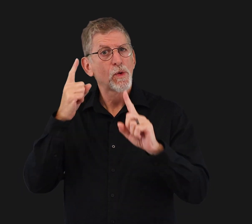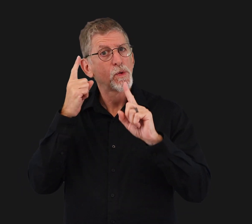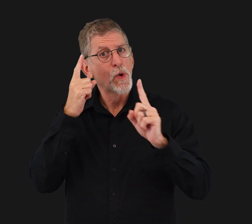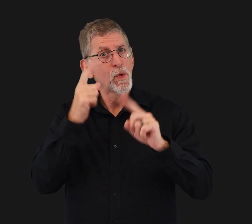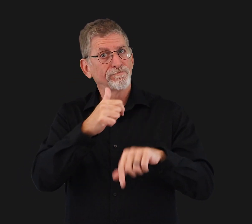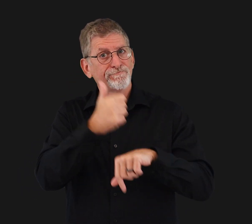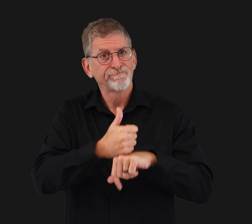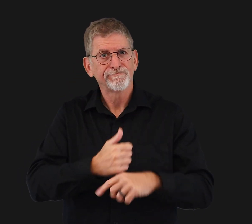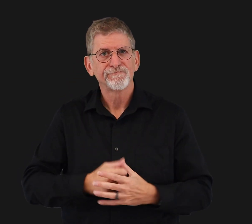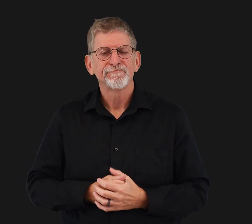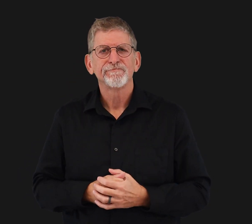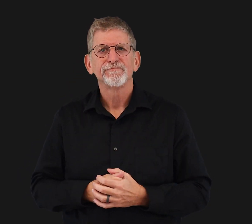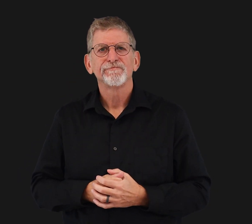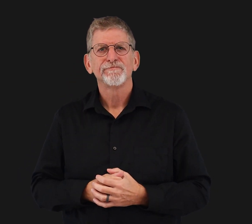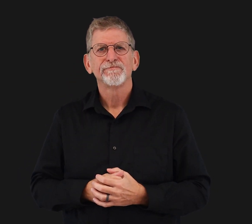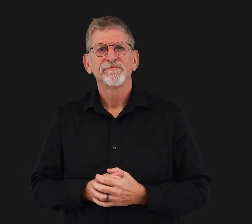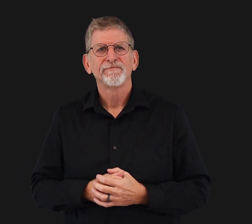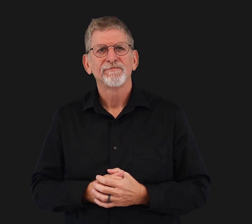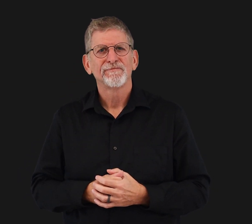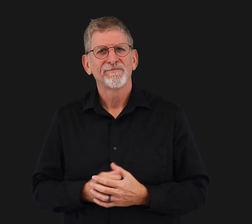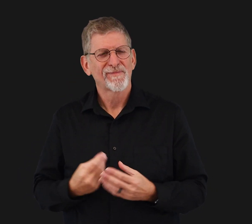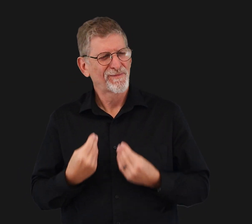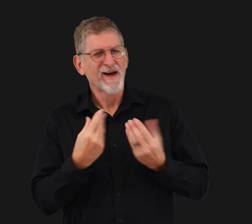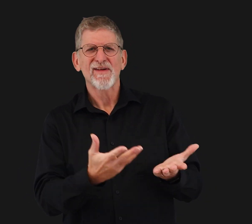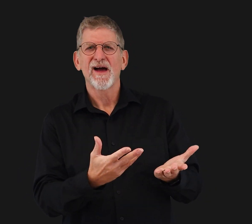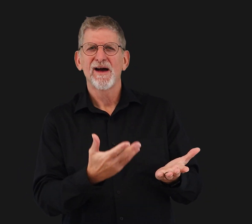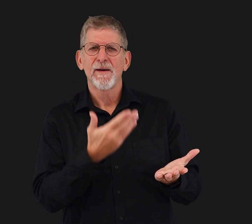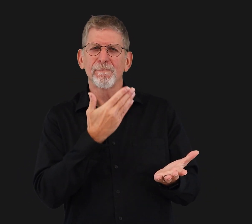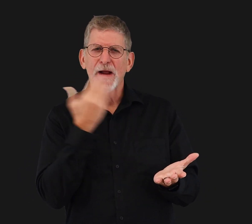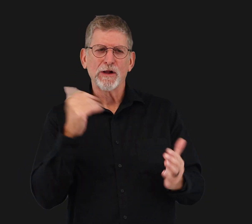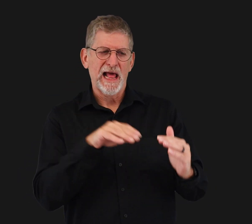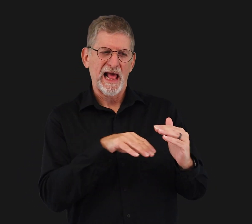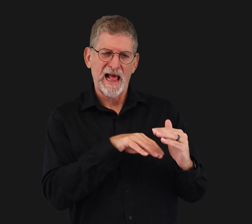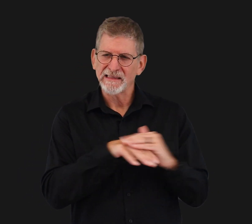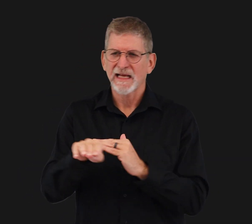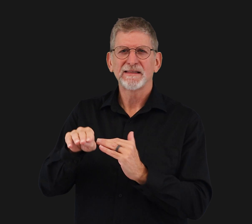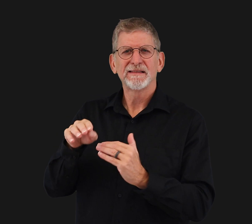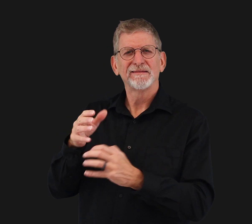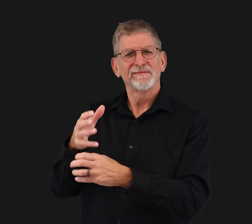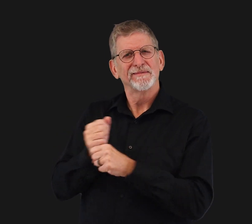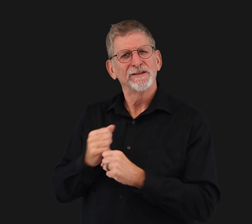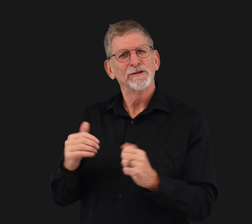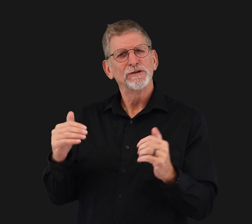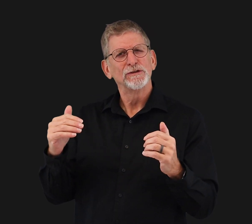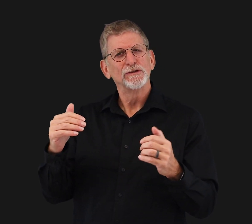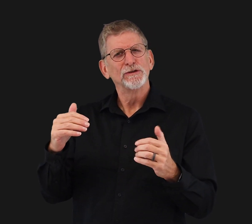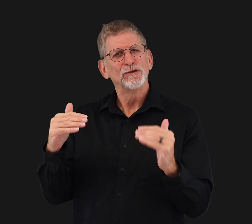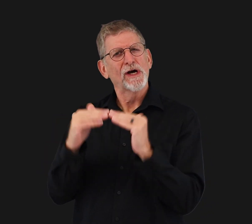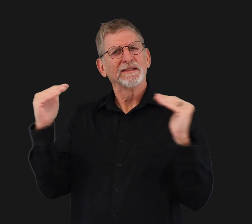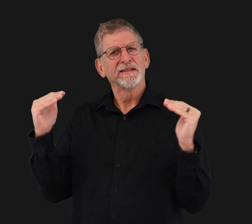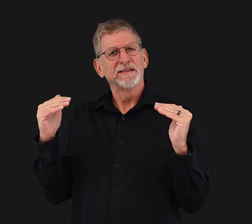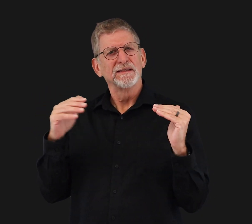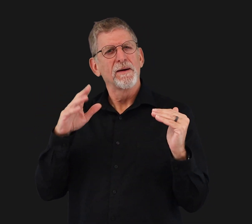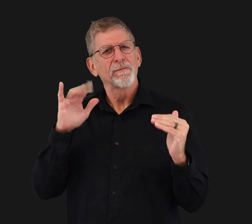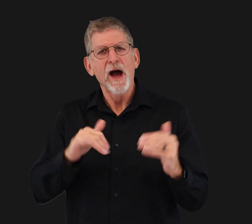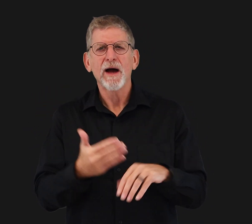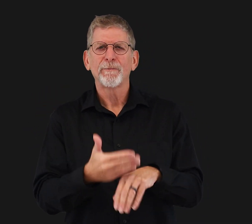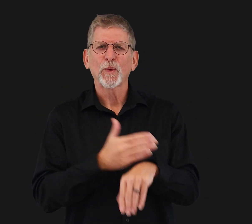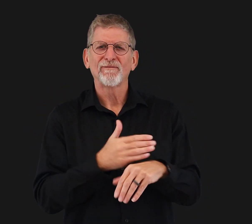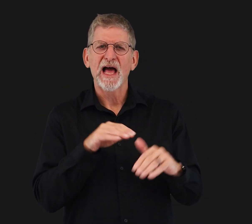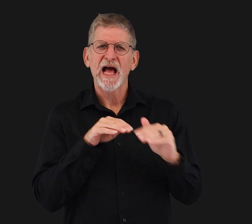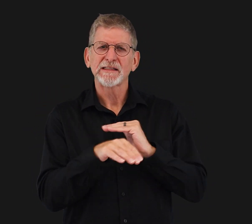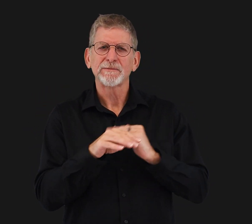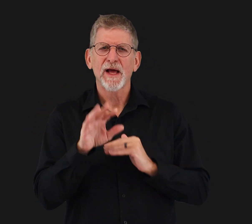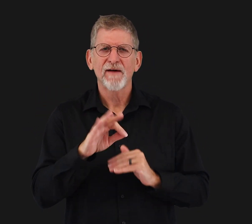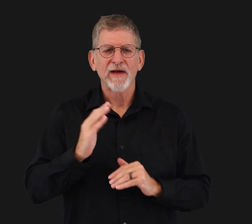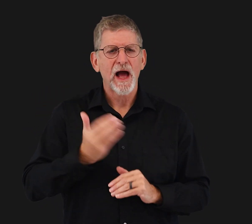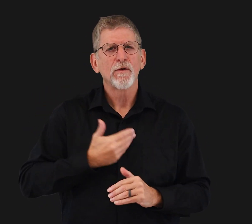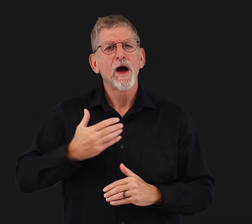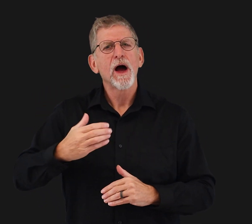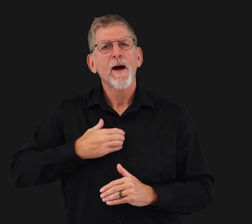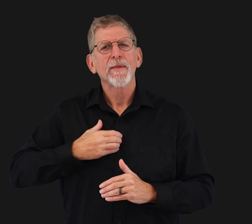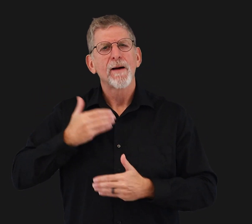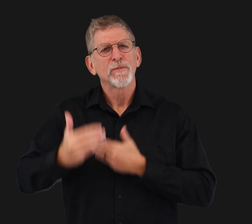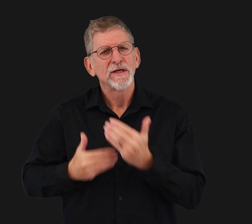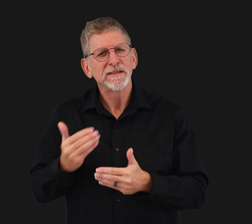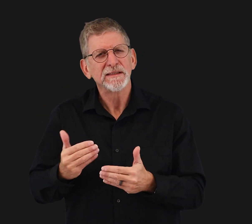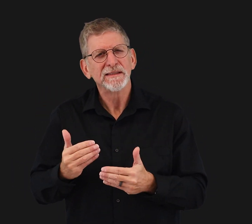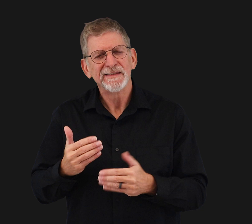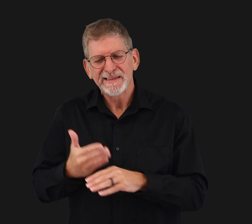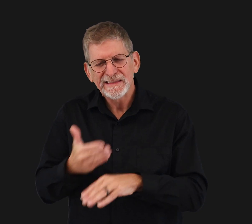Goal we set: Providing better access to justice by improving the accessibility of our complaints processes